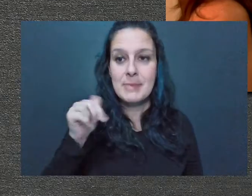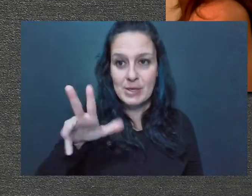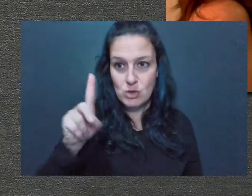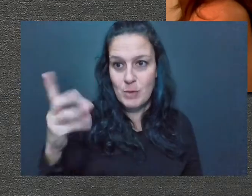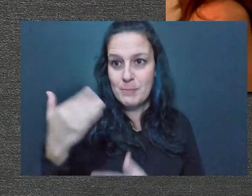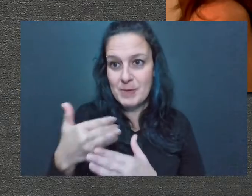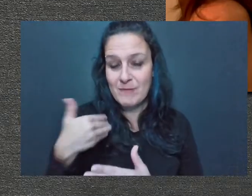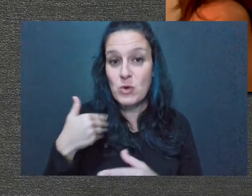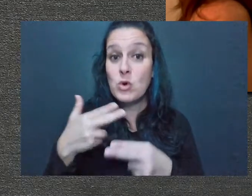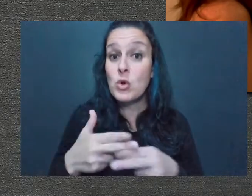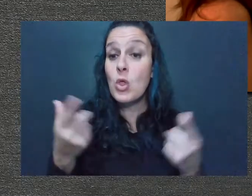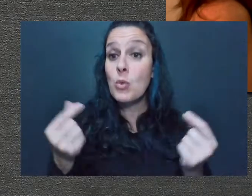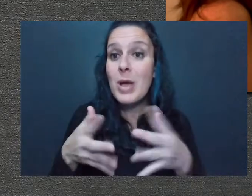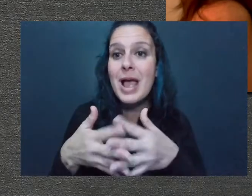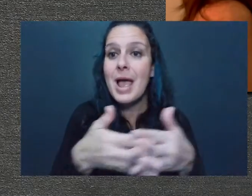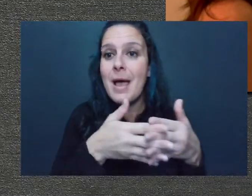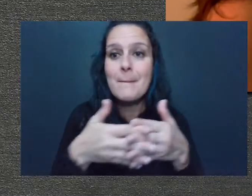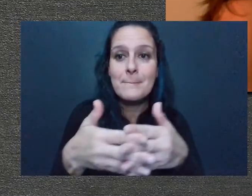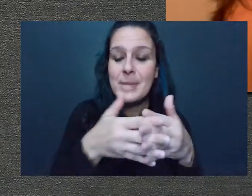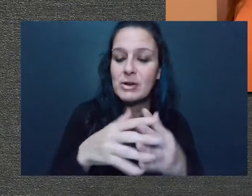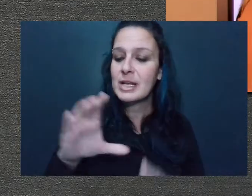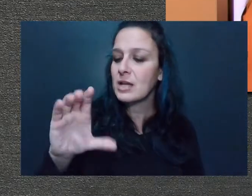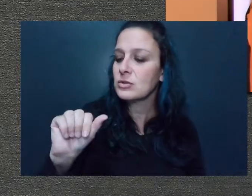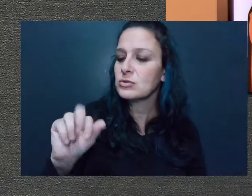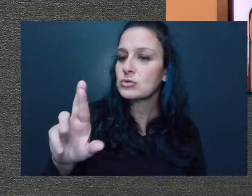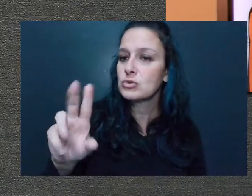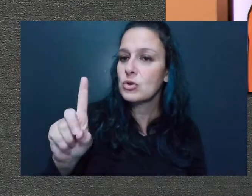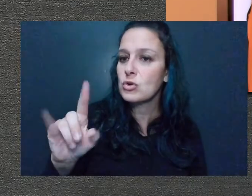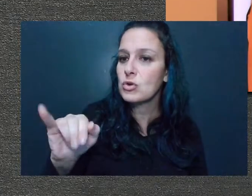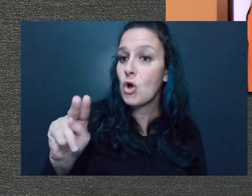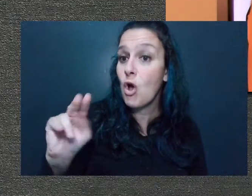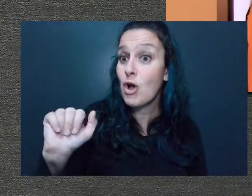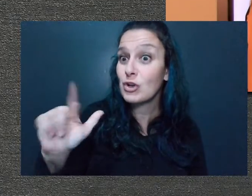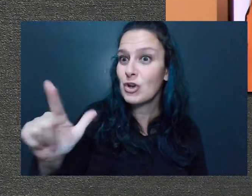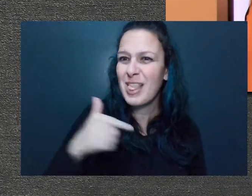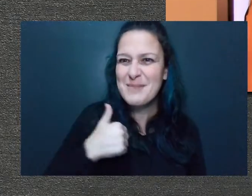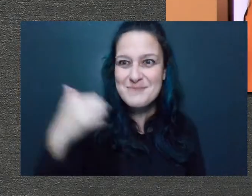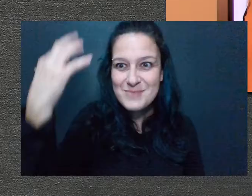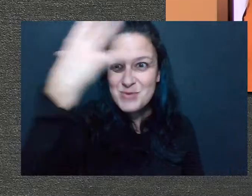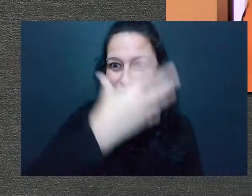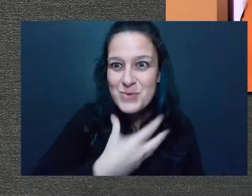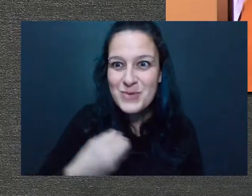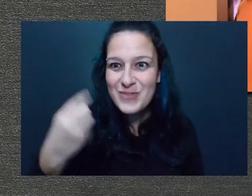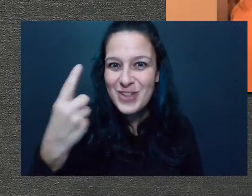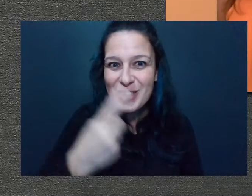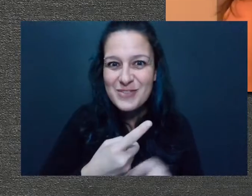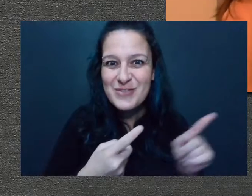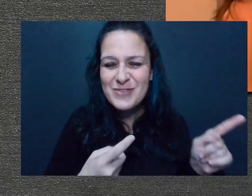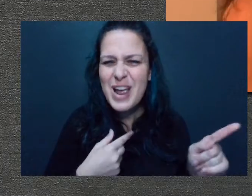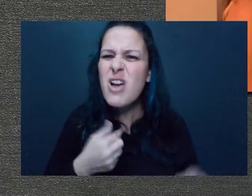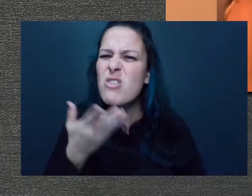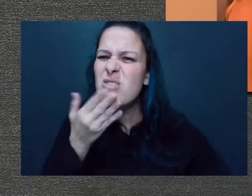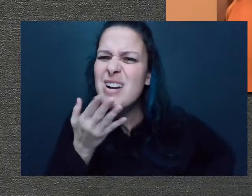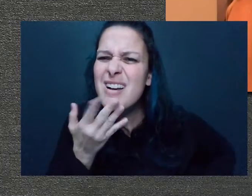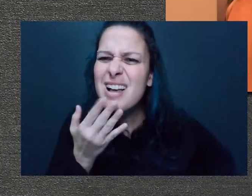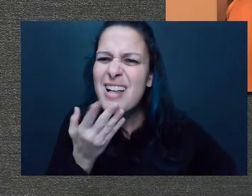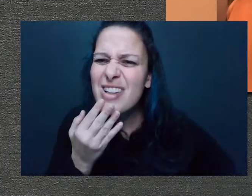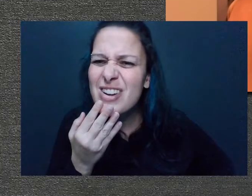it is an American cardinal. Isn't that beautiful? What color do you see?